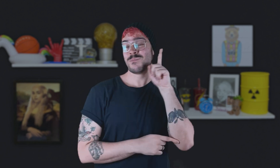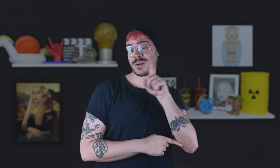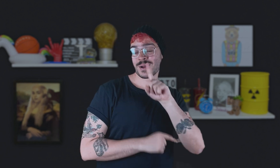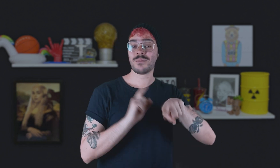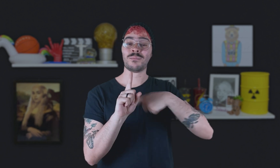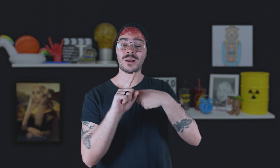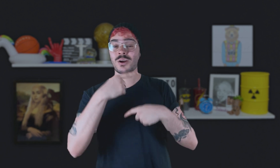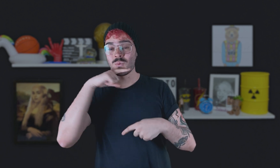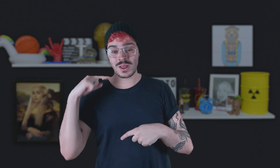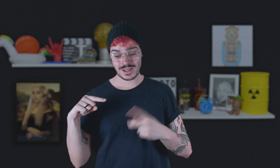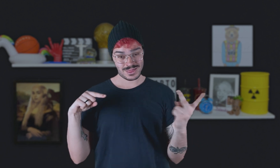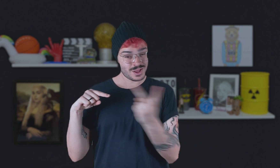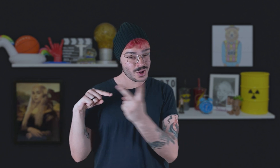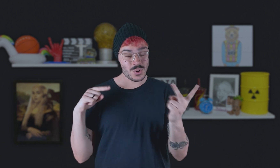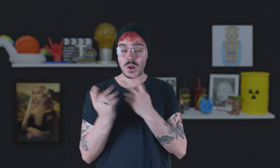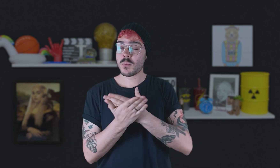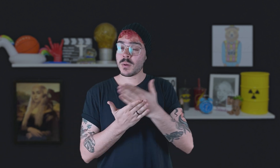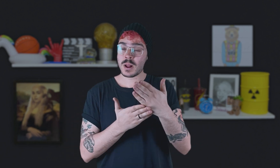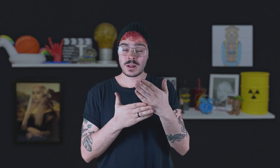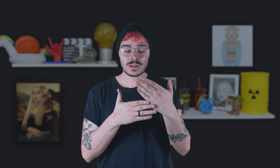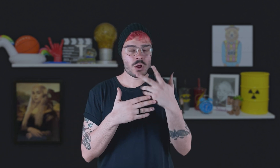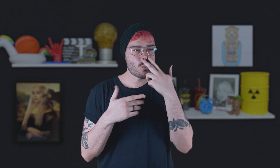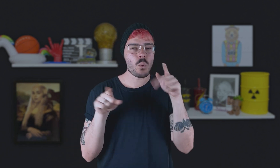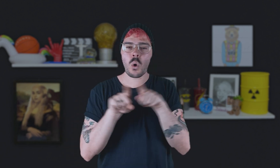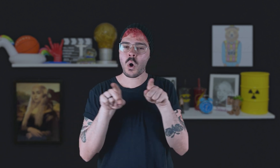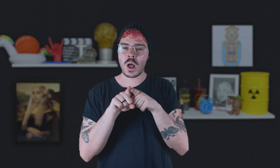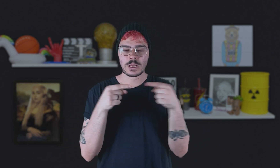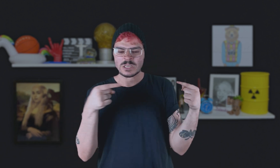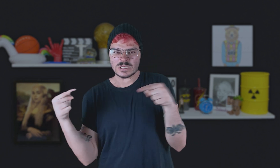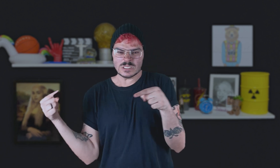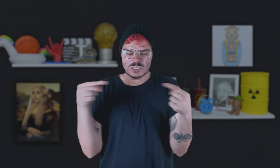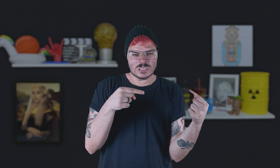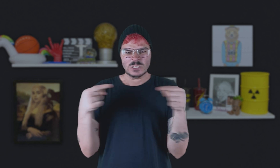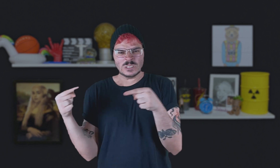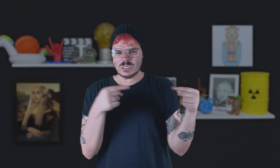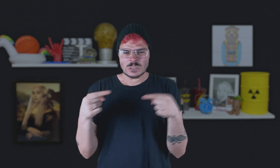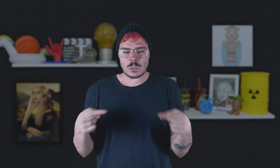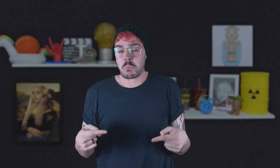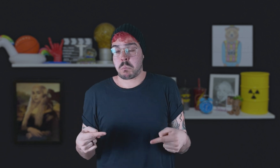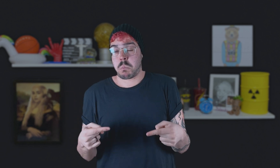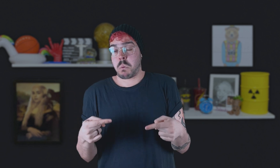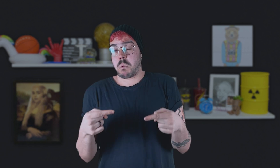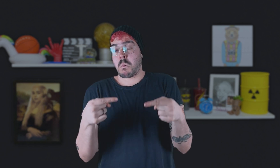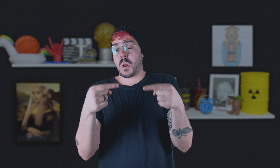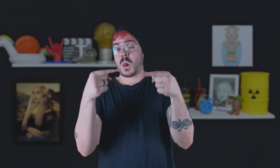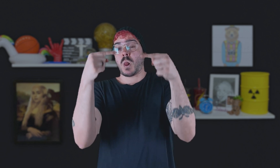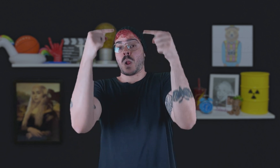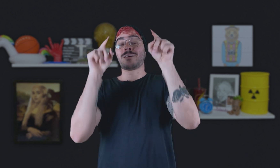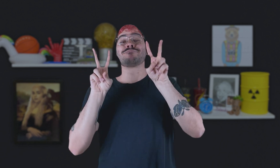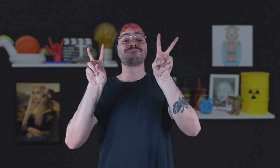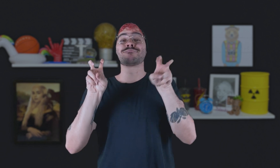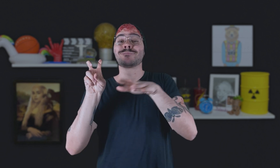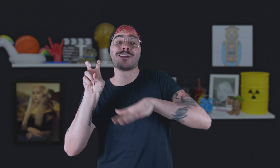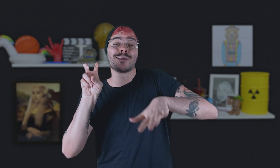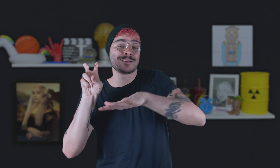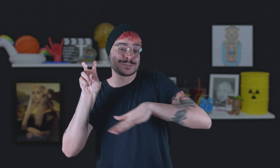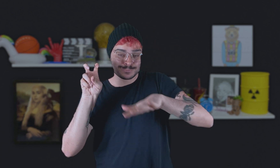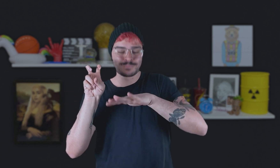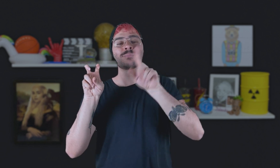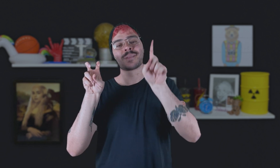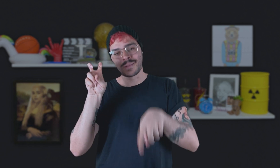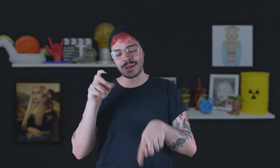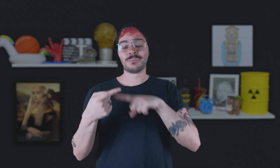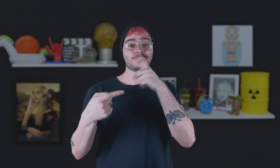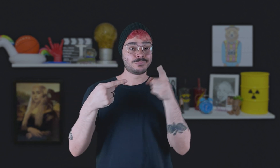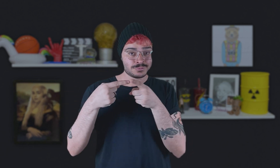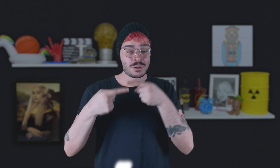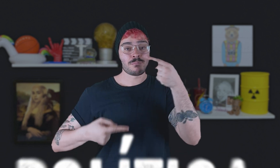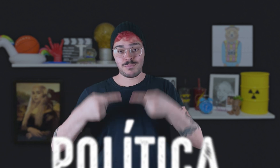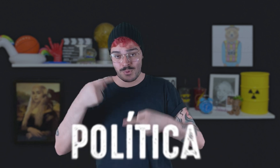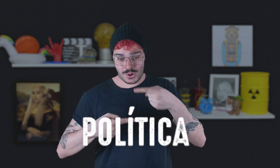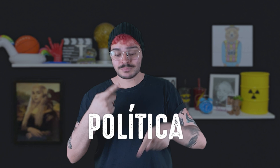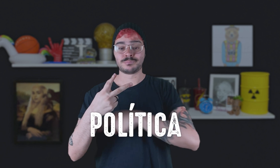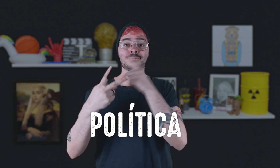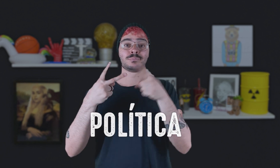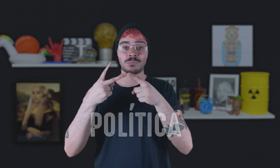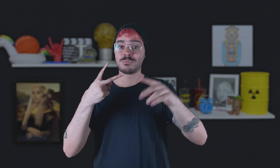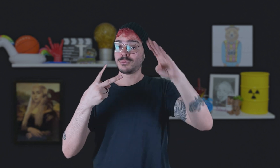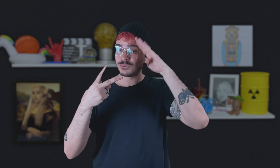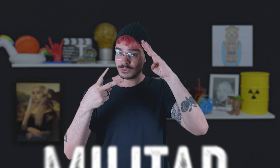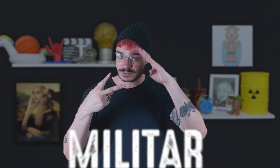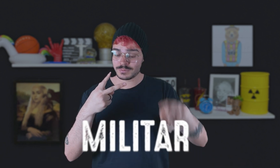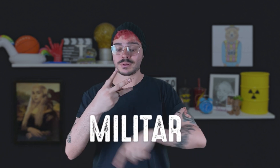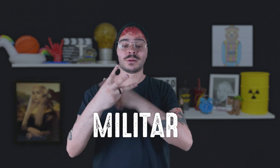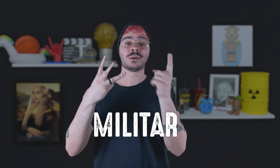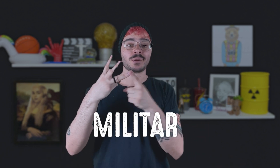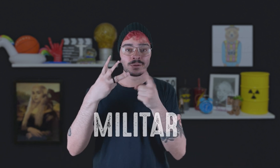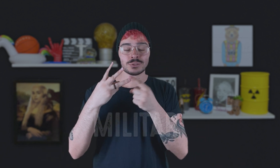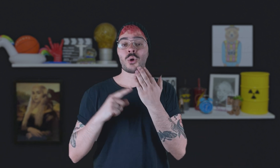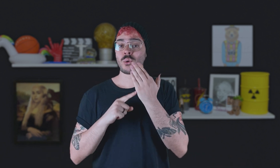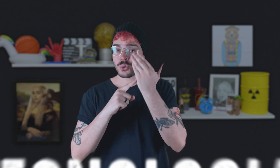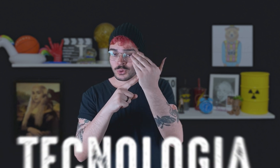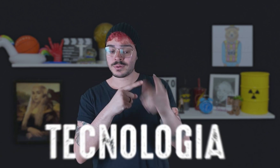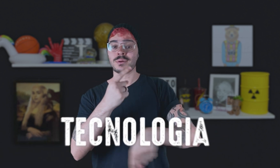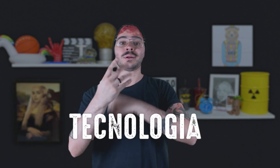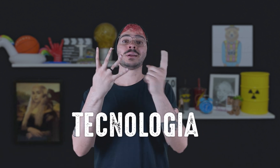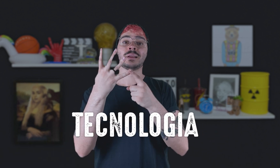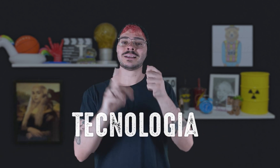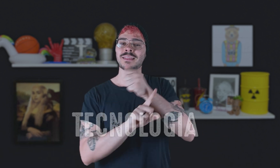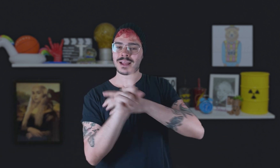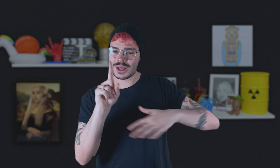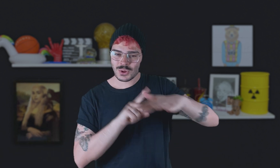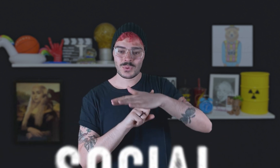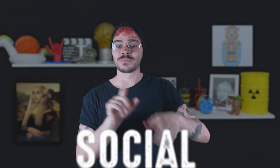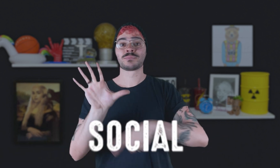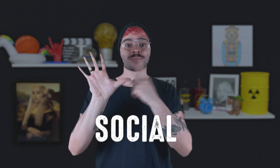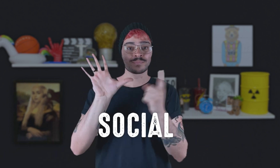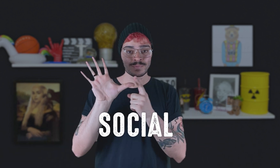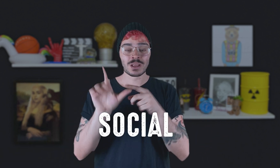It was an intense political, military, technological, social, economic and ideological conflict